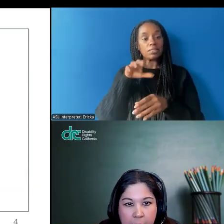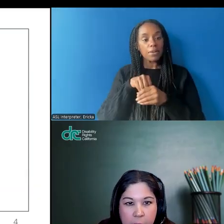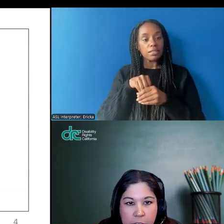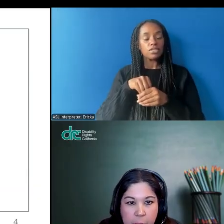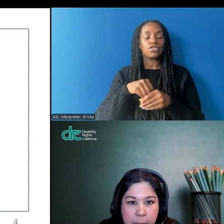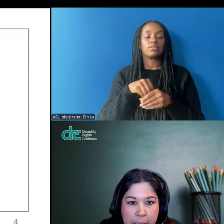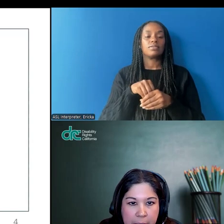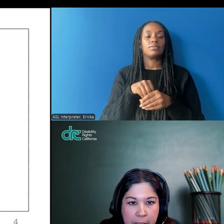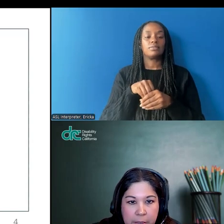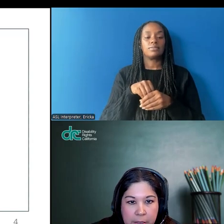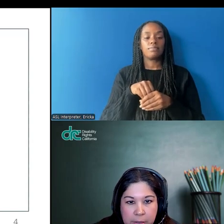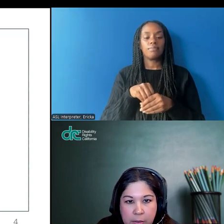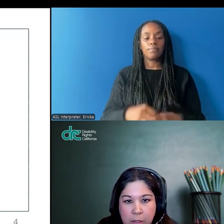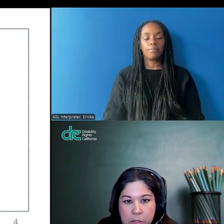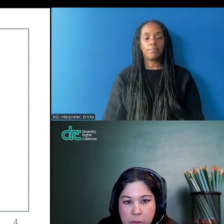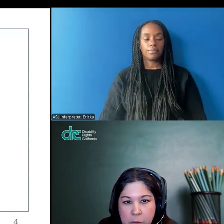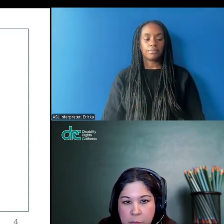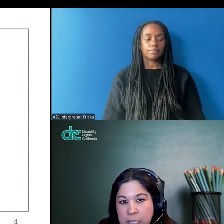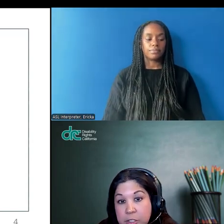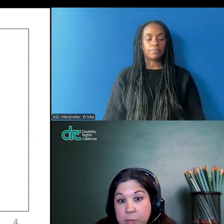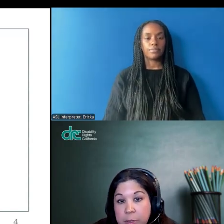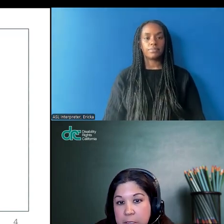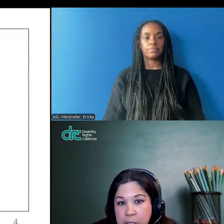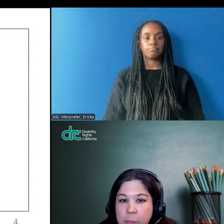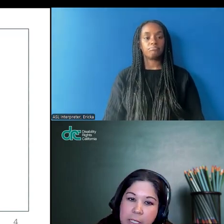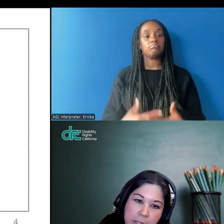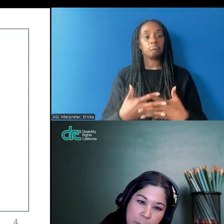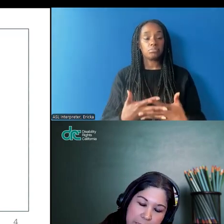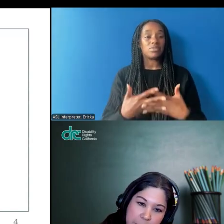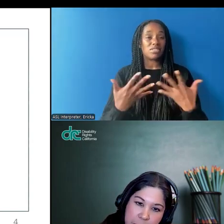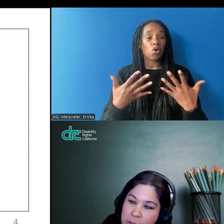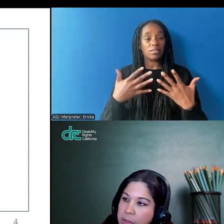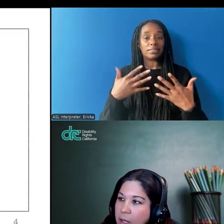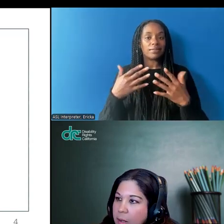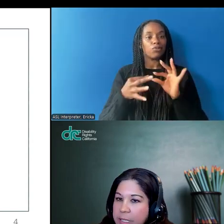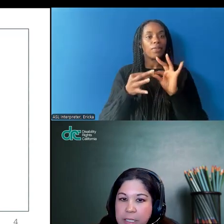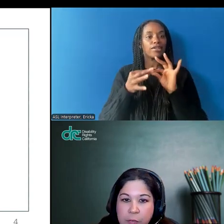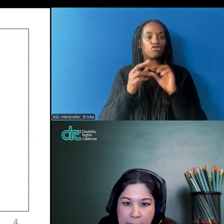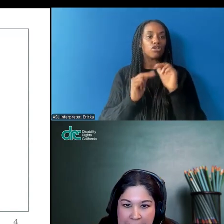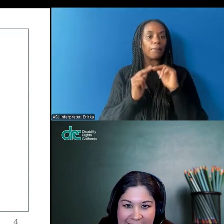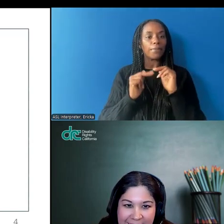which would be also relationship building. So meeting new people, making friends.